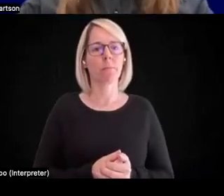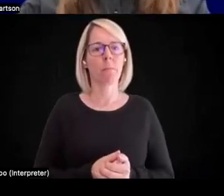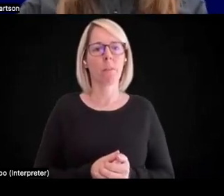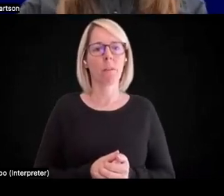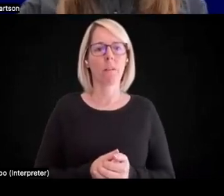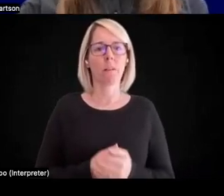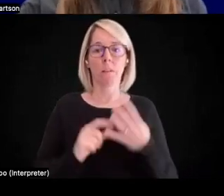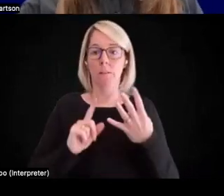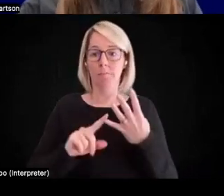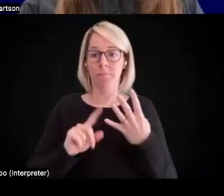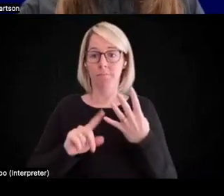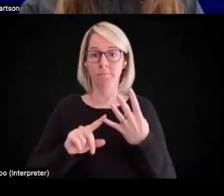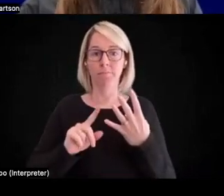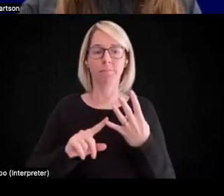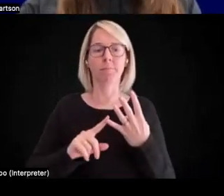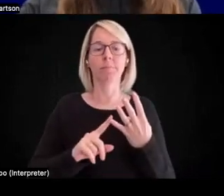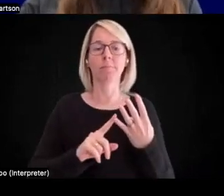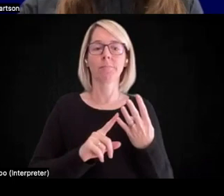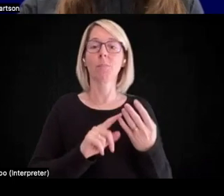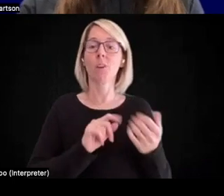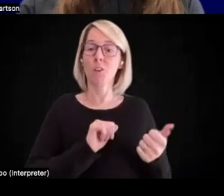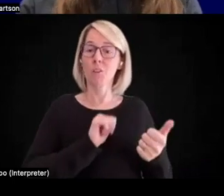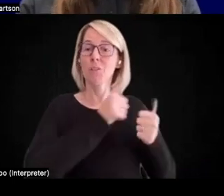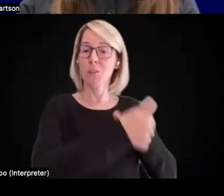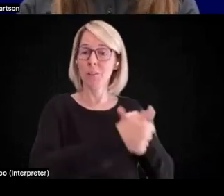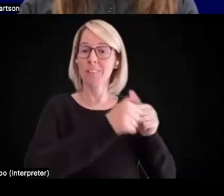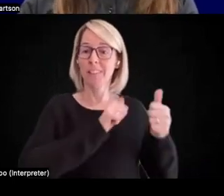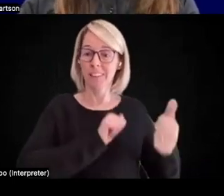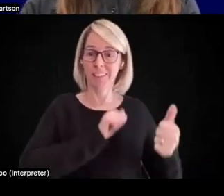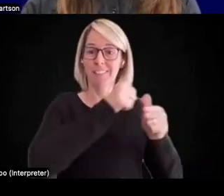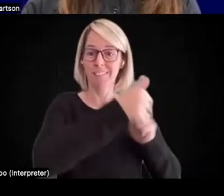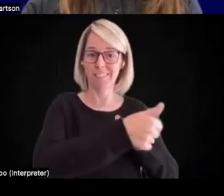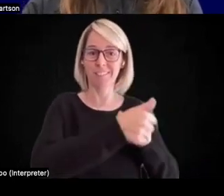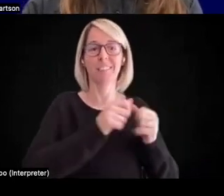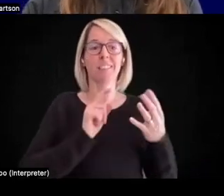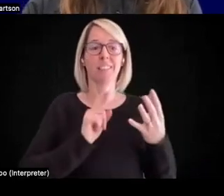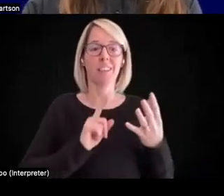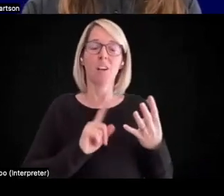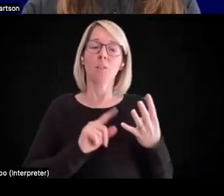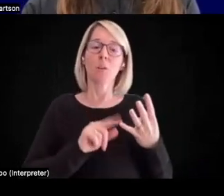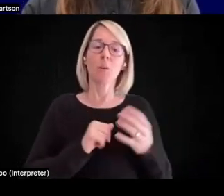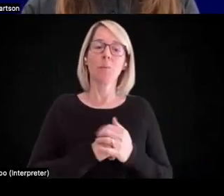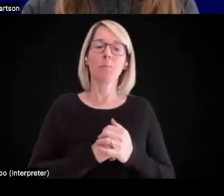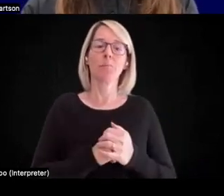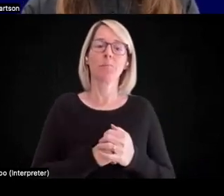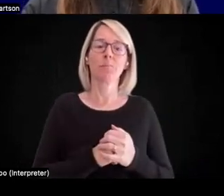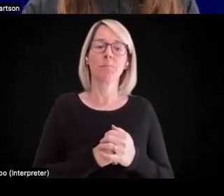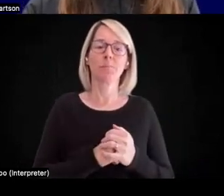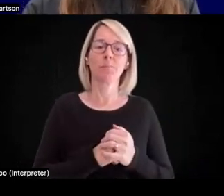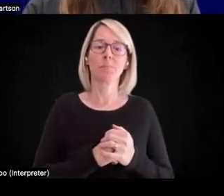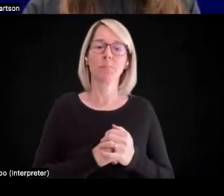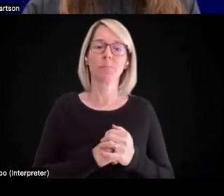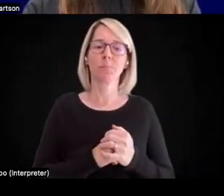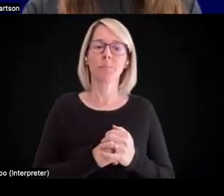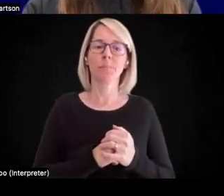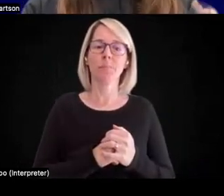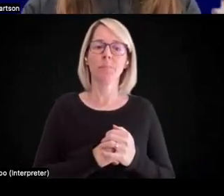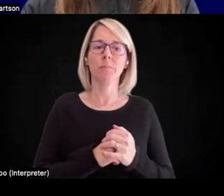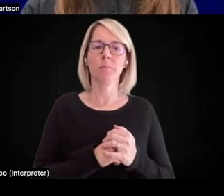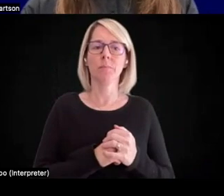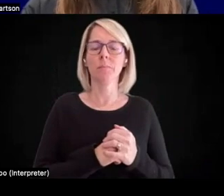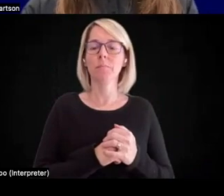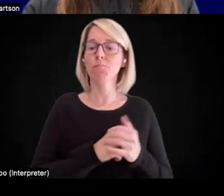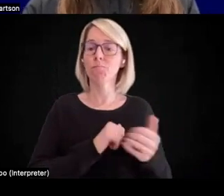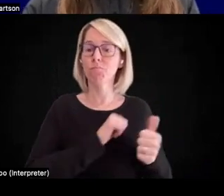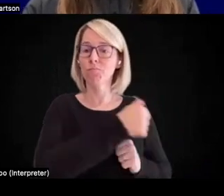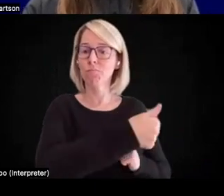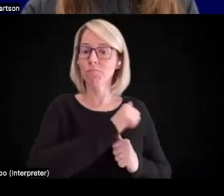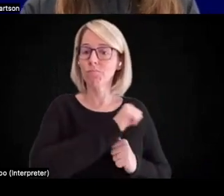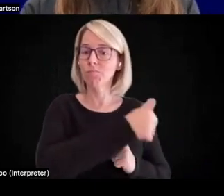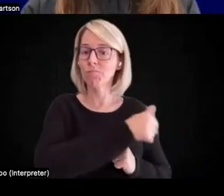another video is turn taking. In true turn taking each person can lead, each person can follow and